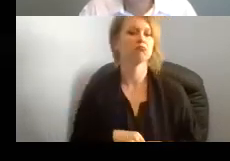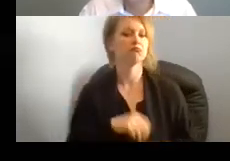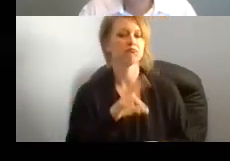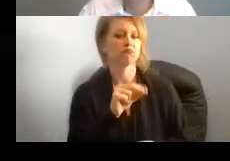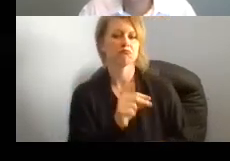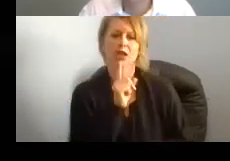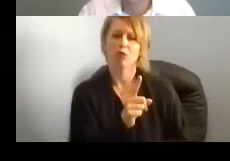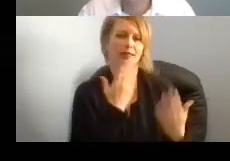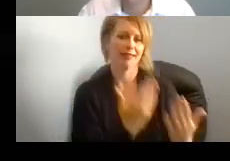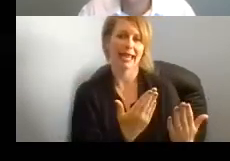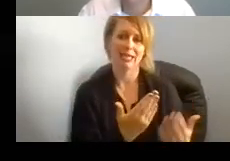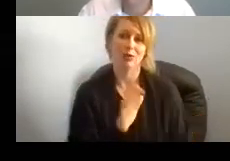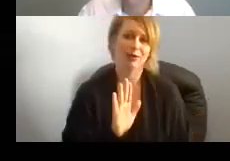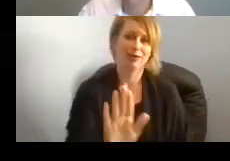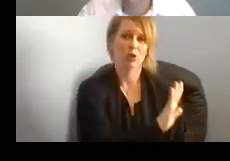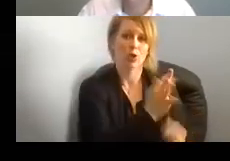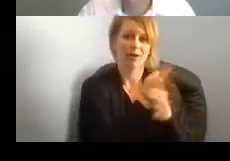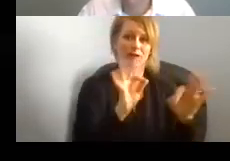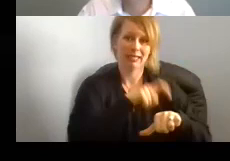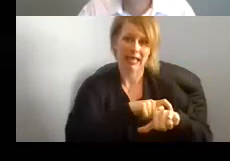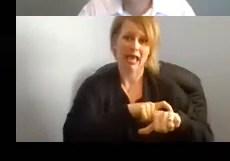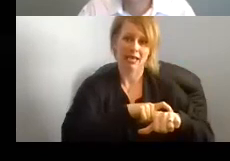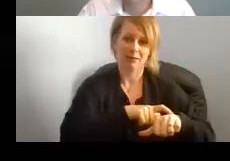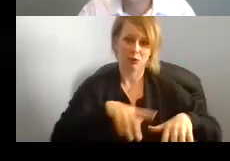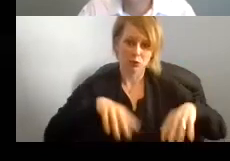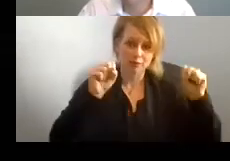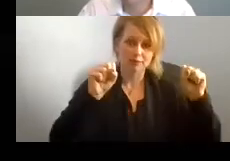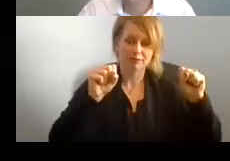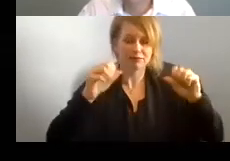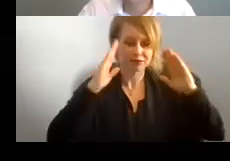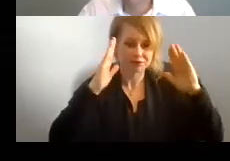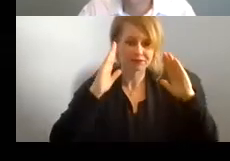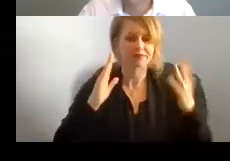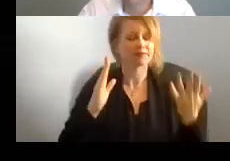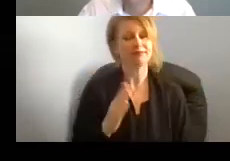taking your free time to attend to this topic. I know that it is difficult.